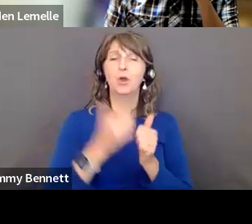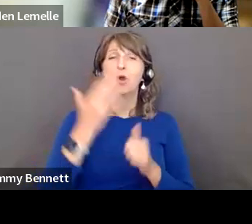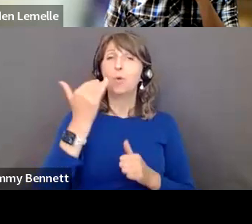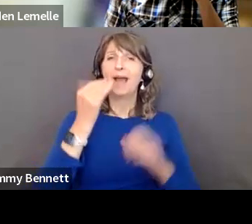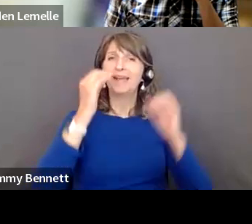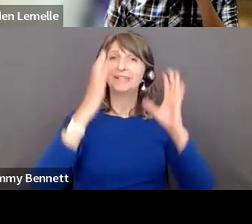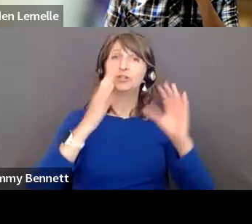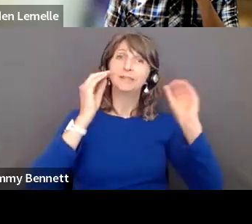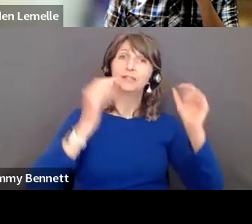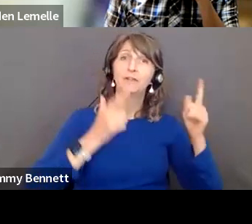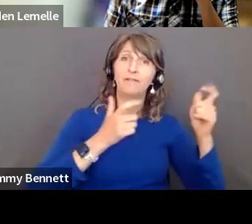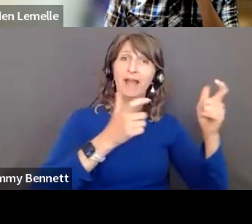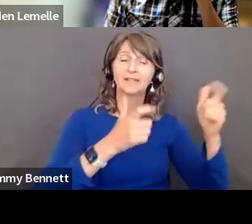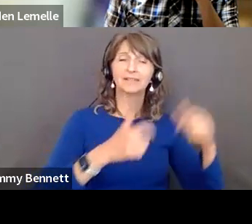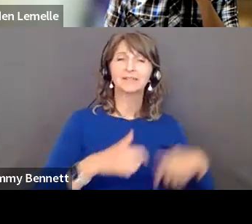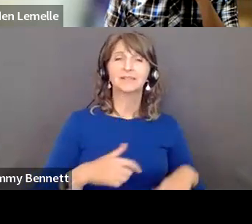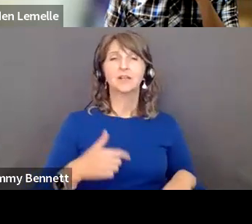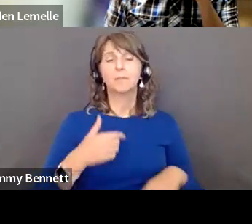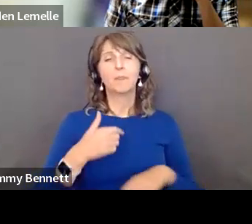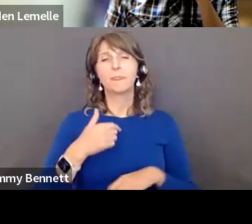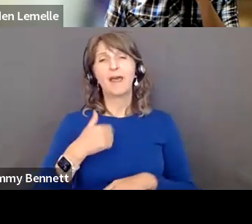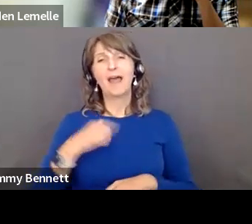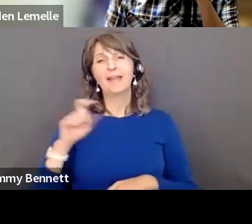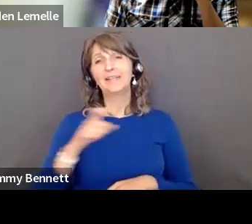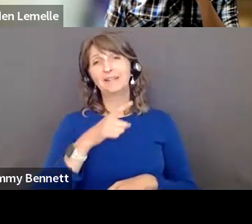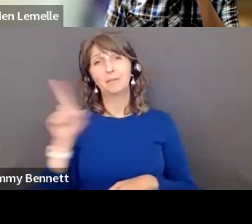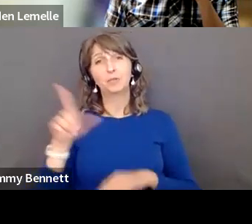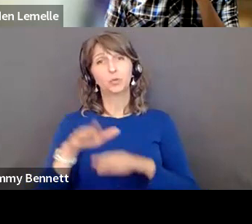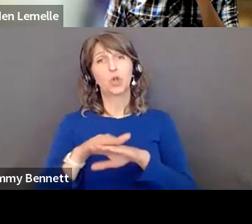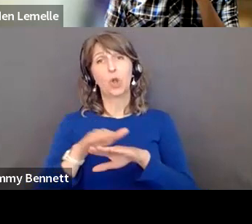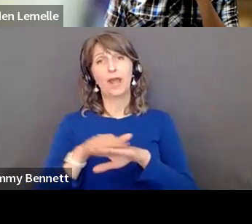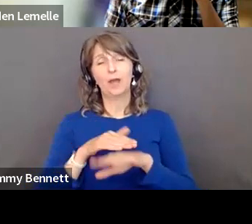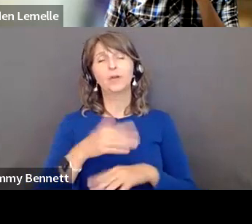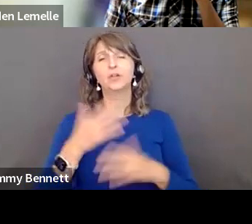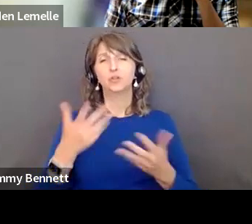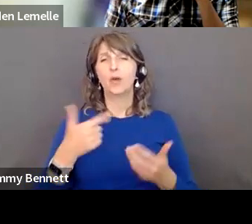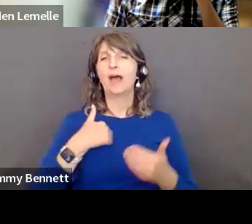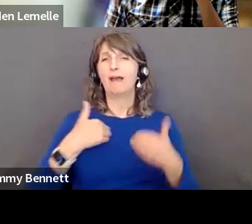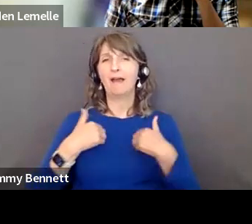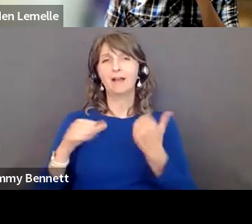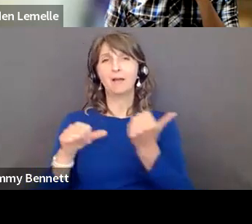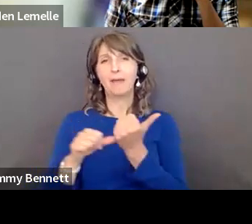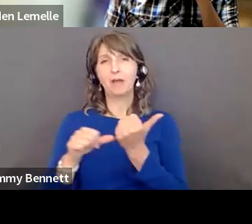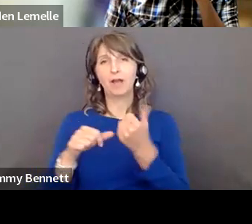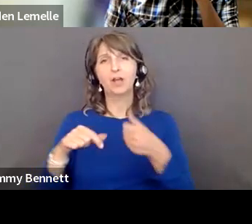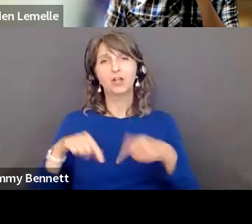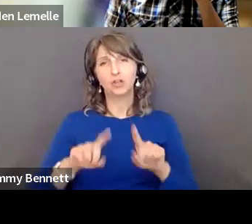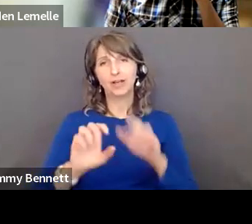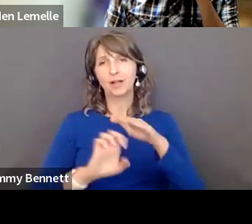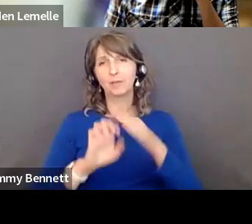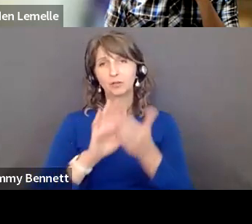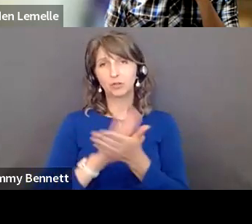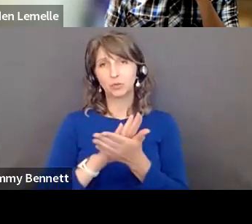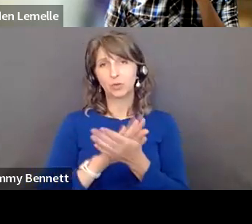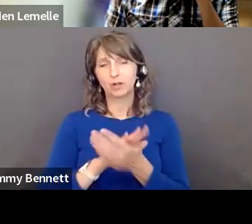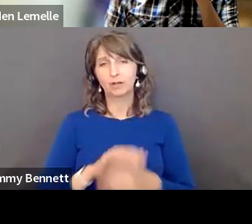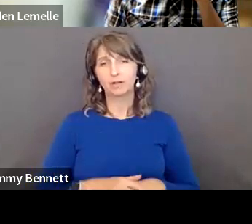So I needed them slow down. So I had a peril throughout elementary. But I test it out each time.